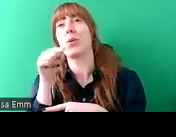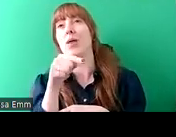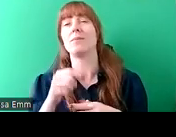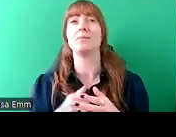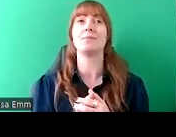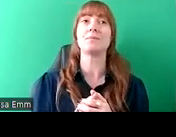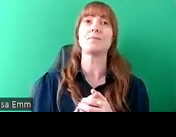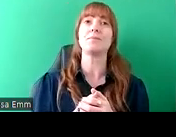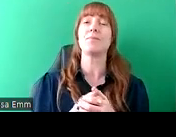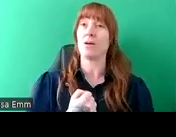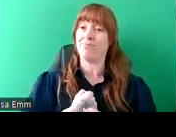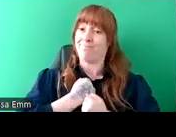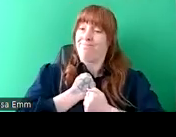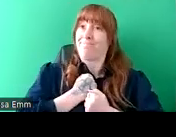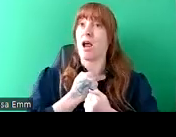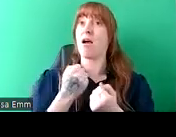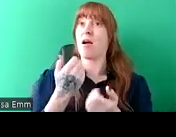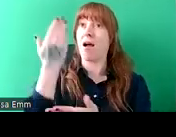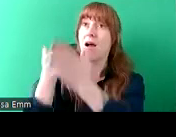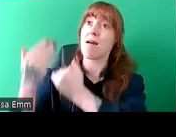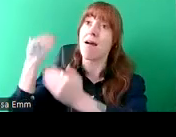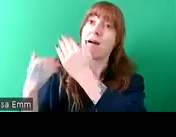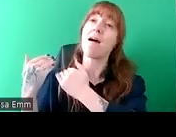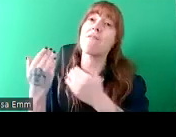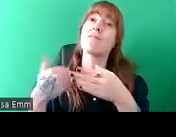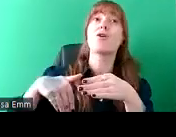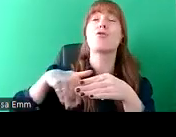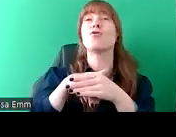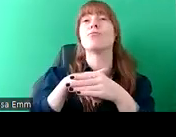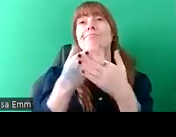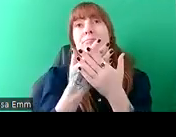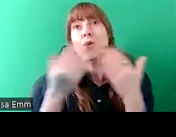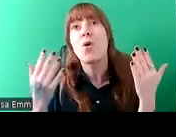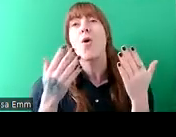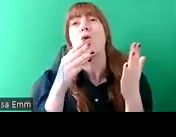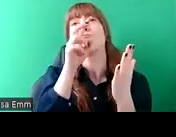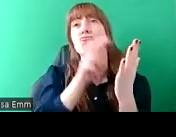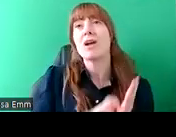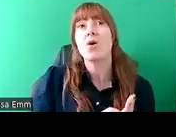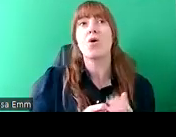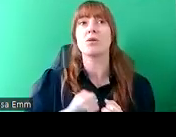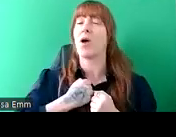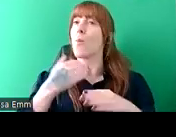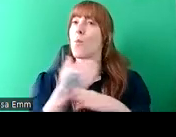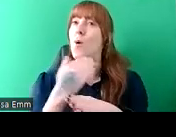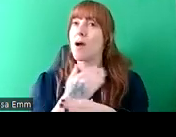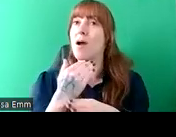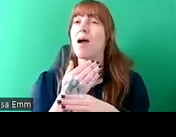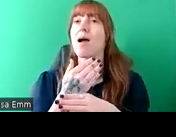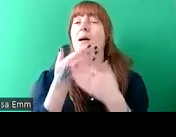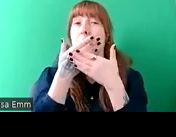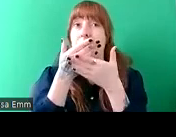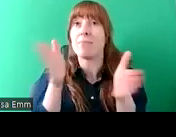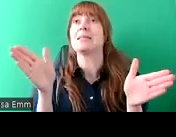So, our own archive, these include lots of records about our work but also publicity material,